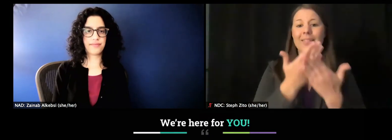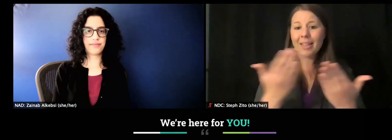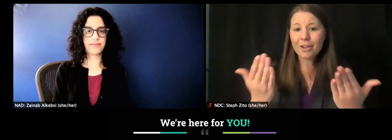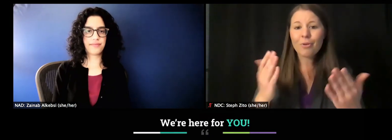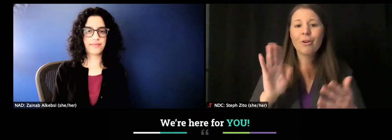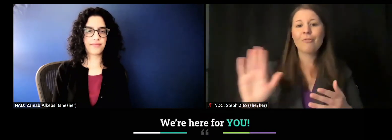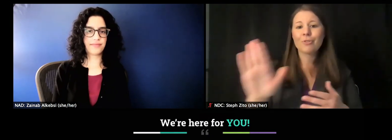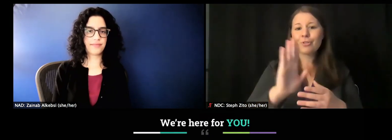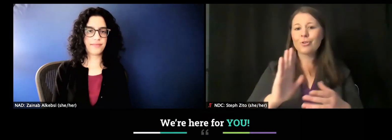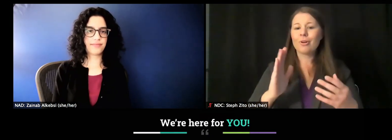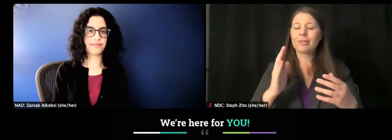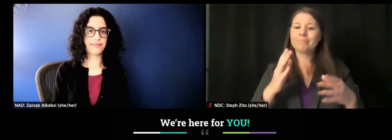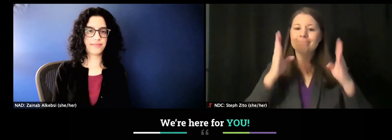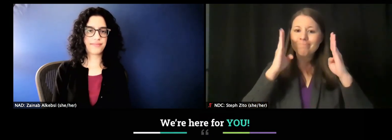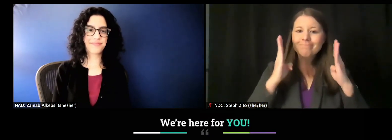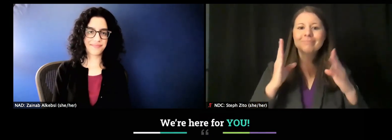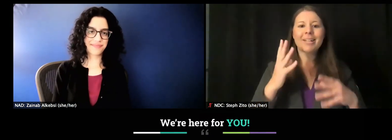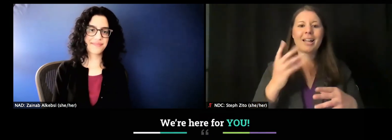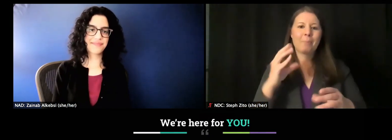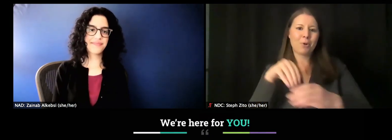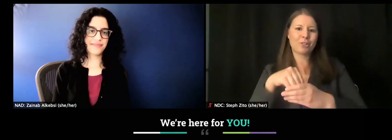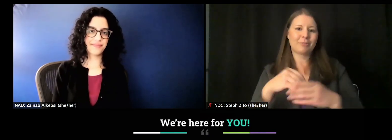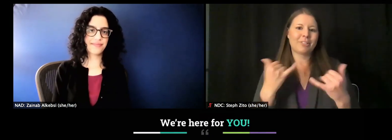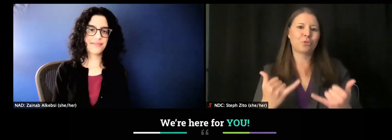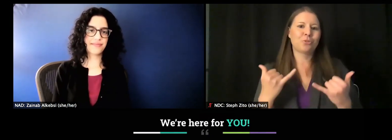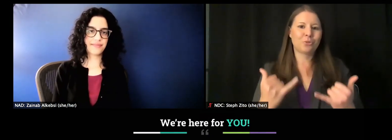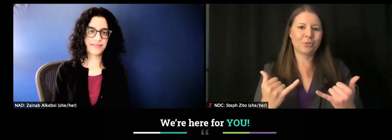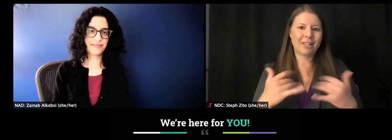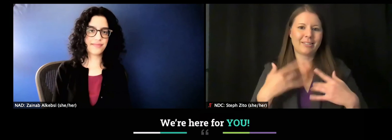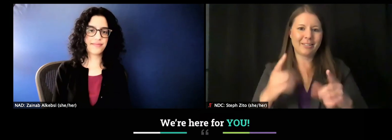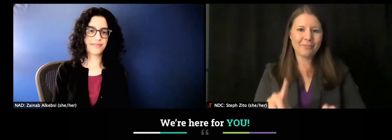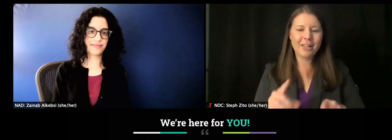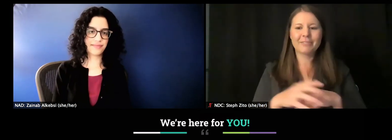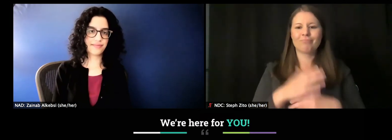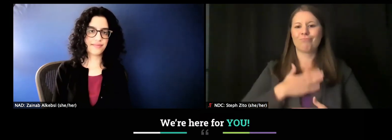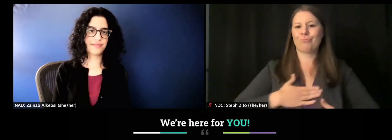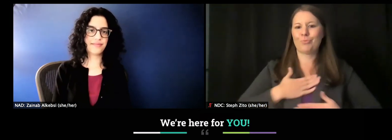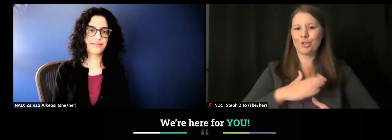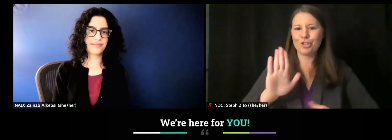Again, thank you so much for your attention and your participation in our live event today.